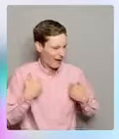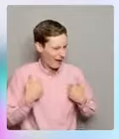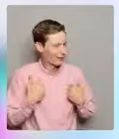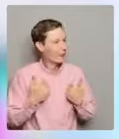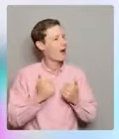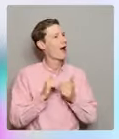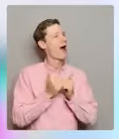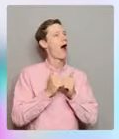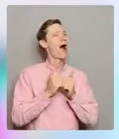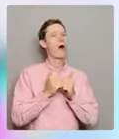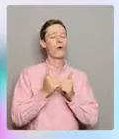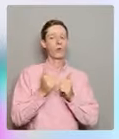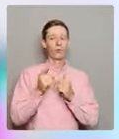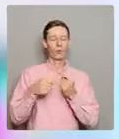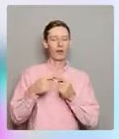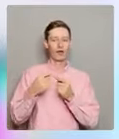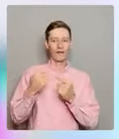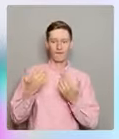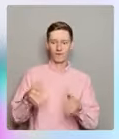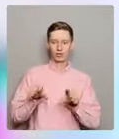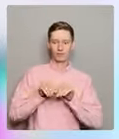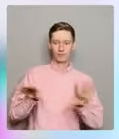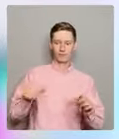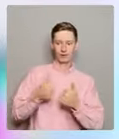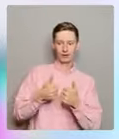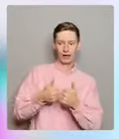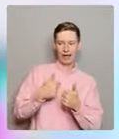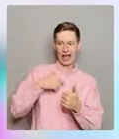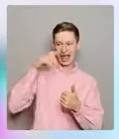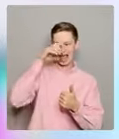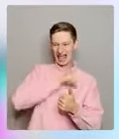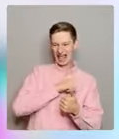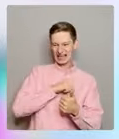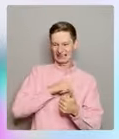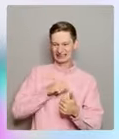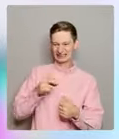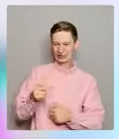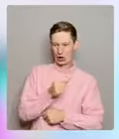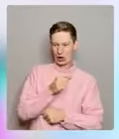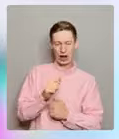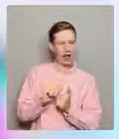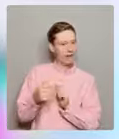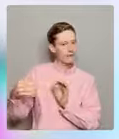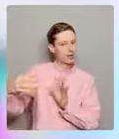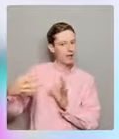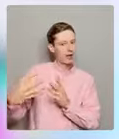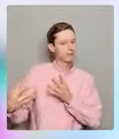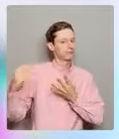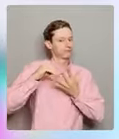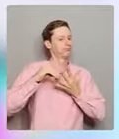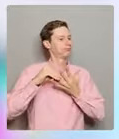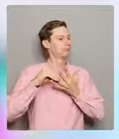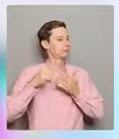and what do you do after the fact when you get feedback from players about how you miss? So immediately when you ship a game,